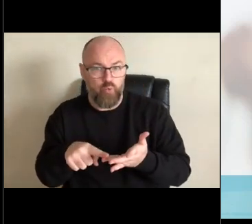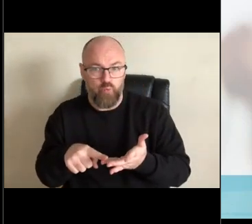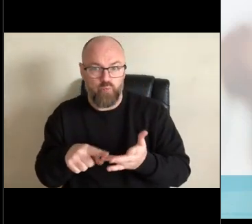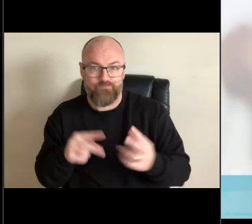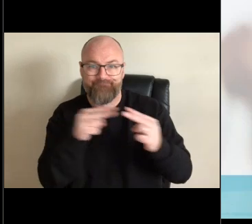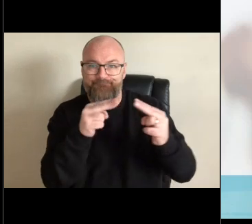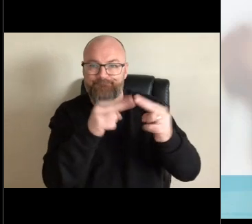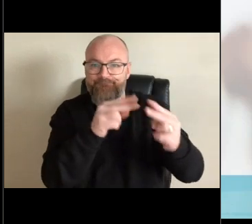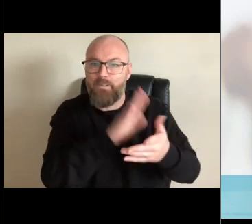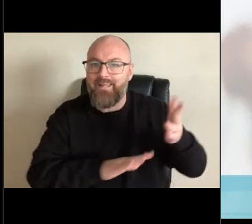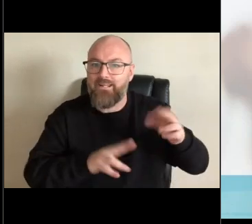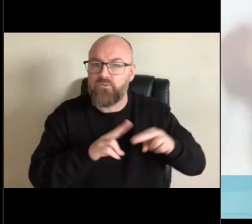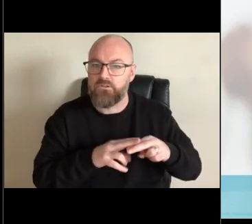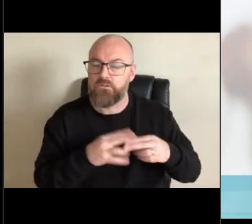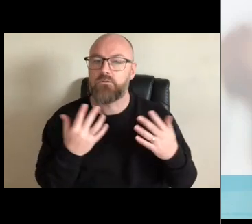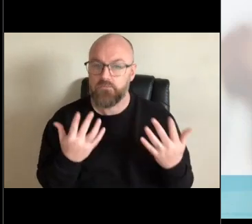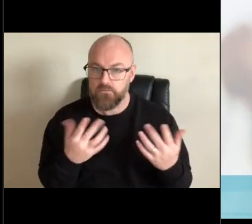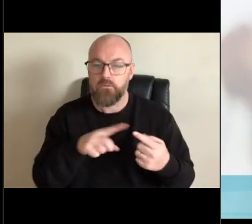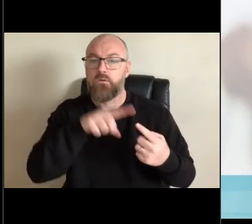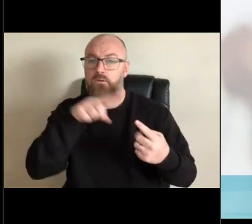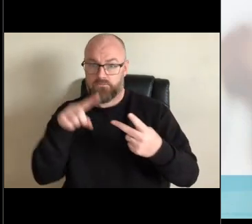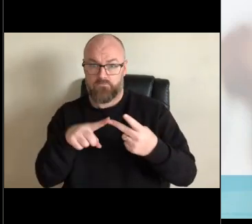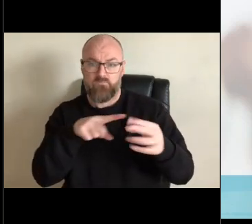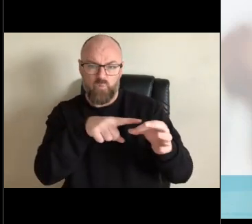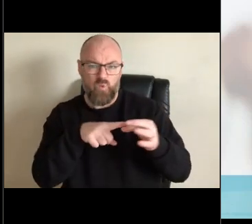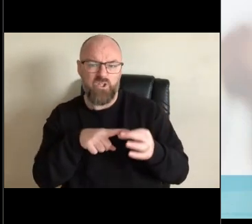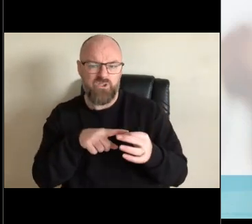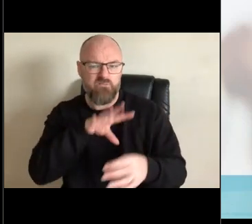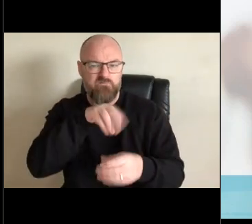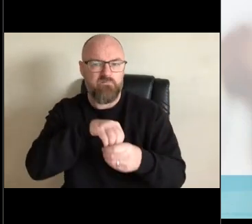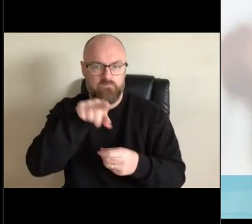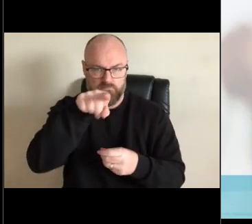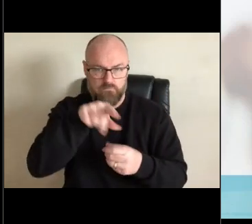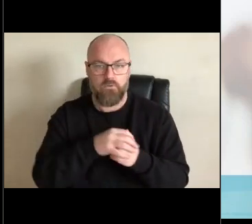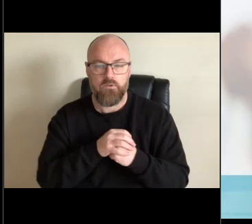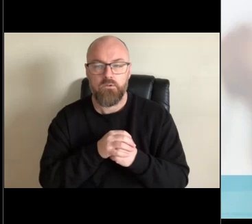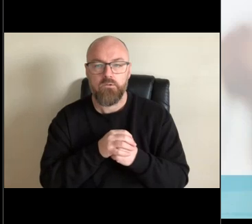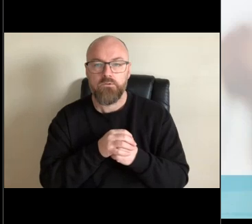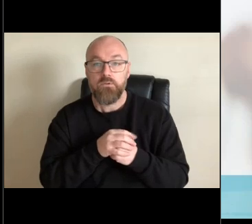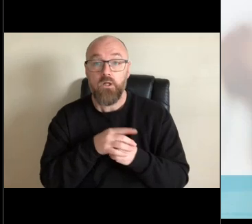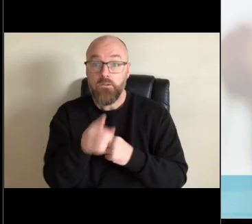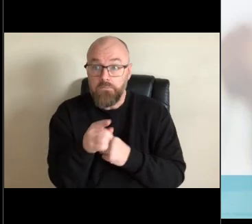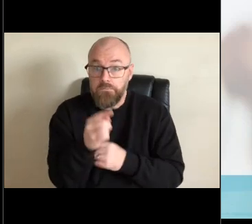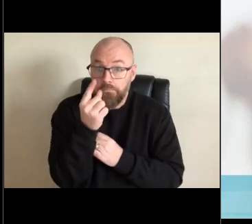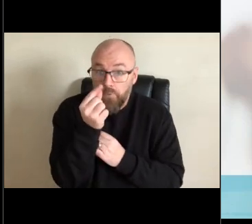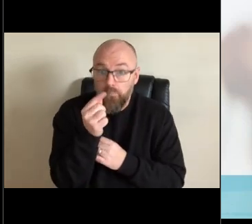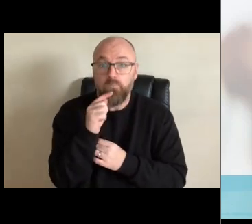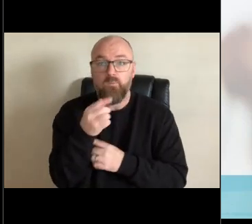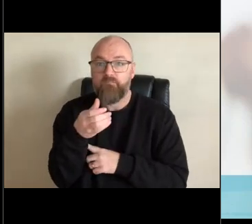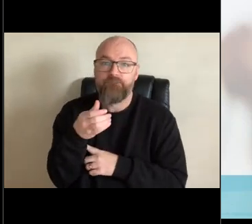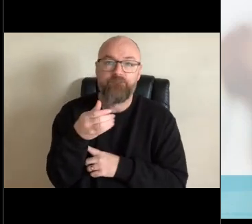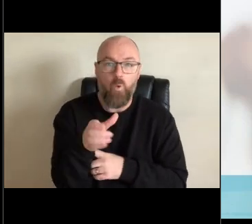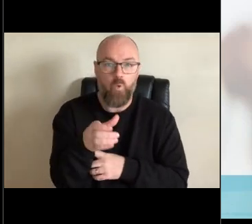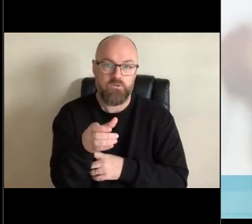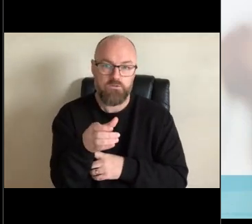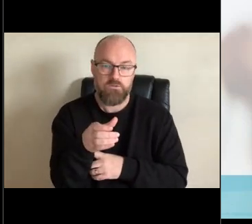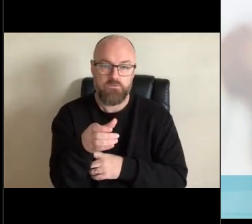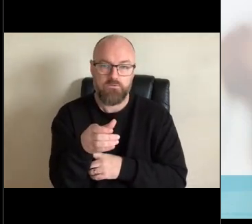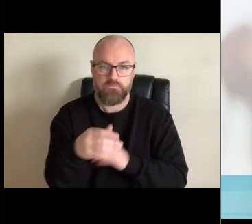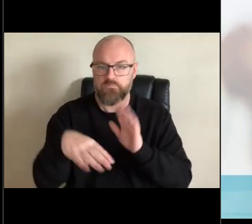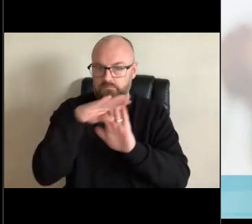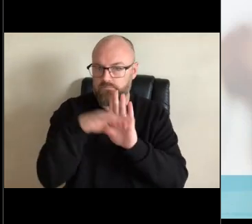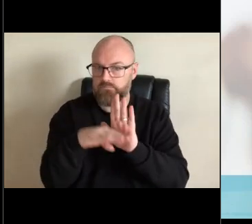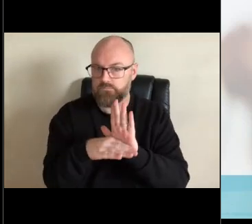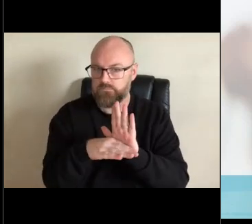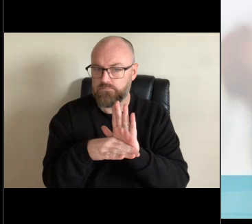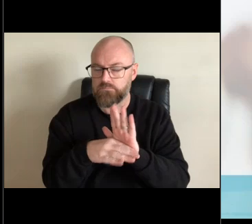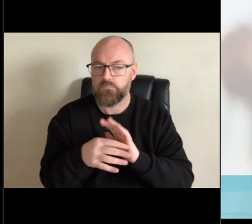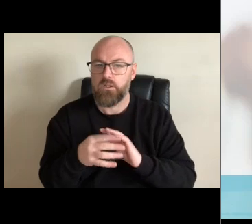also a second part about in the potential for enforcement of orders um it depends on what way